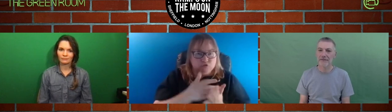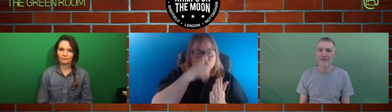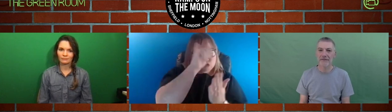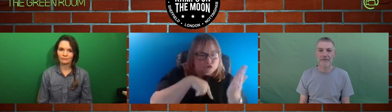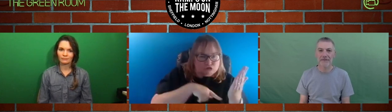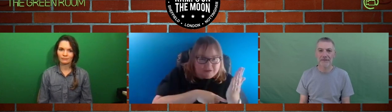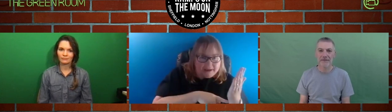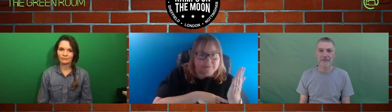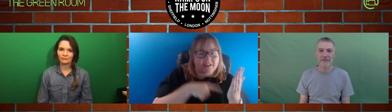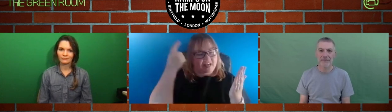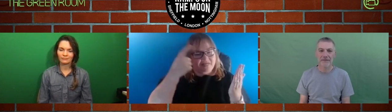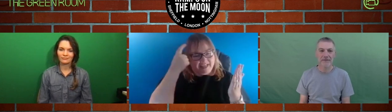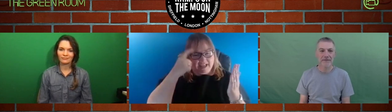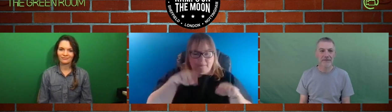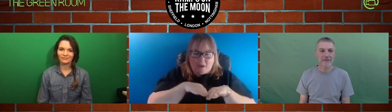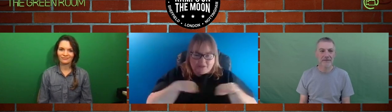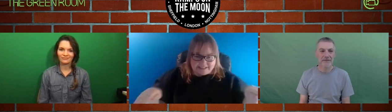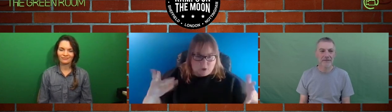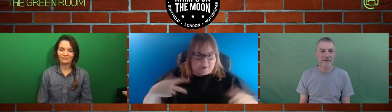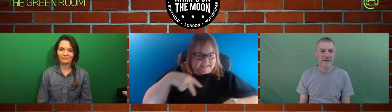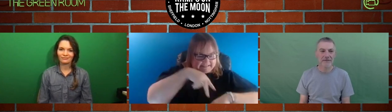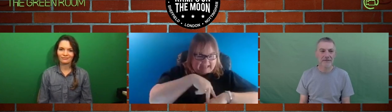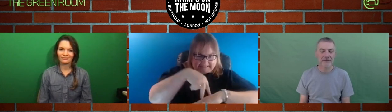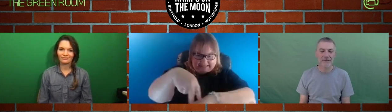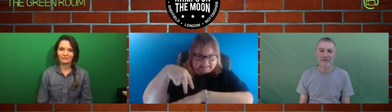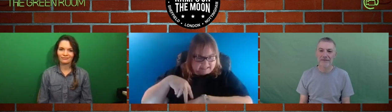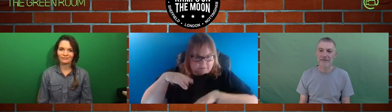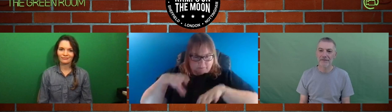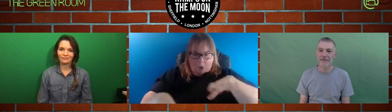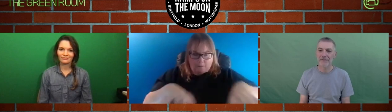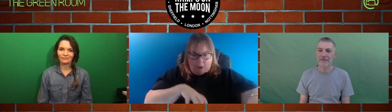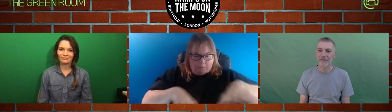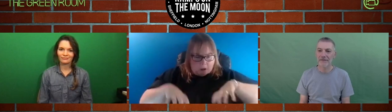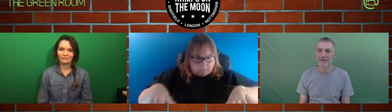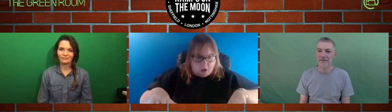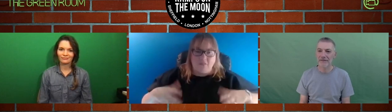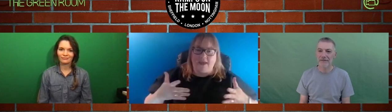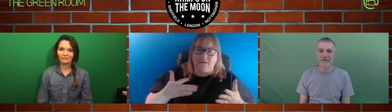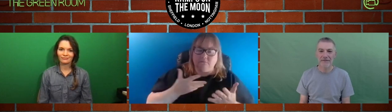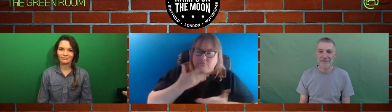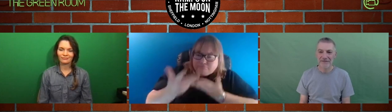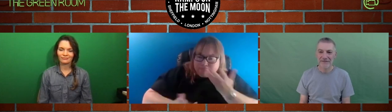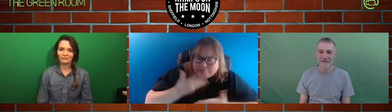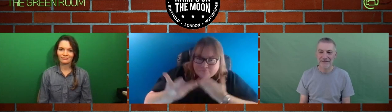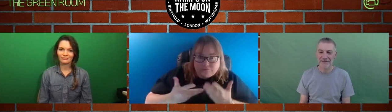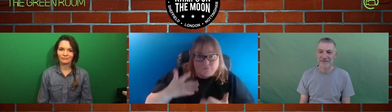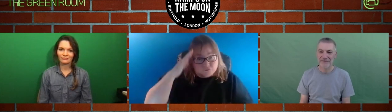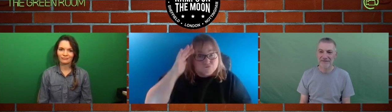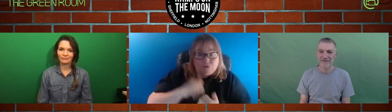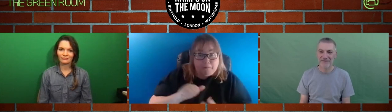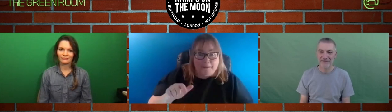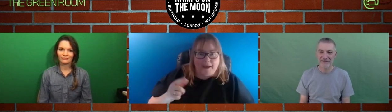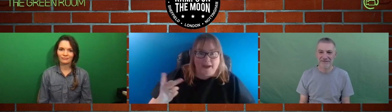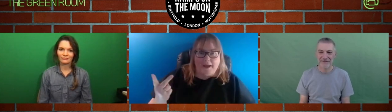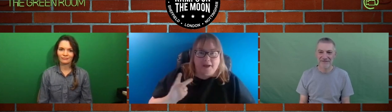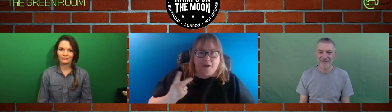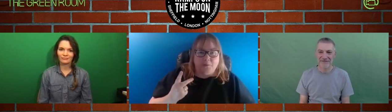and thinking about notes and how we rehearsed them together. Do you remember all the times we would go away, we had a little room, didn't we,